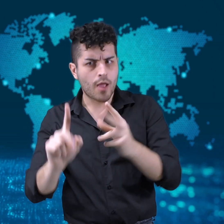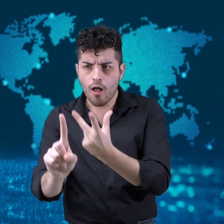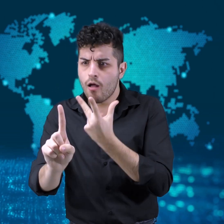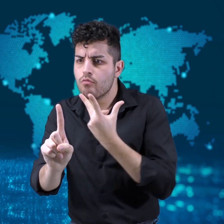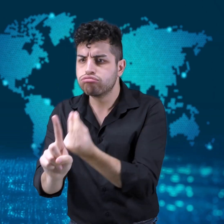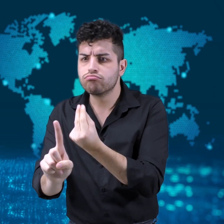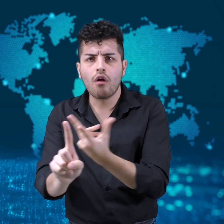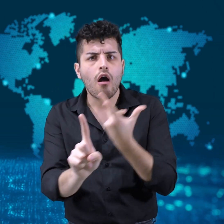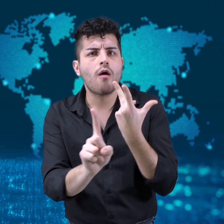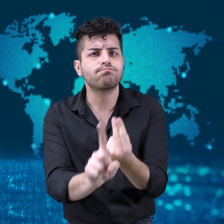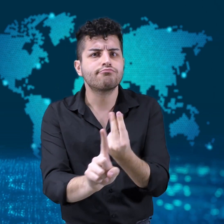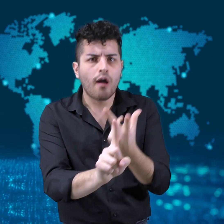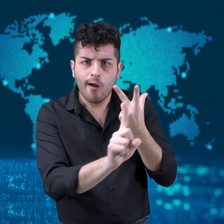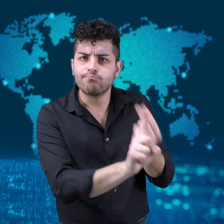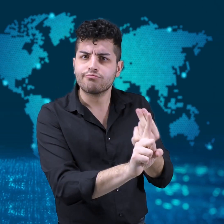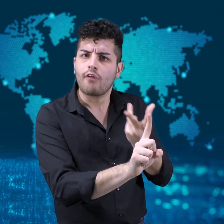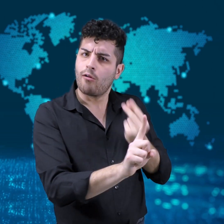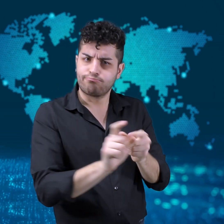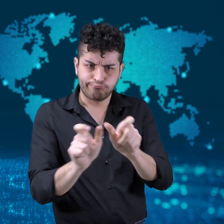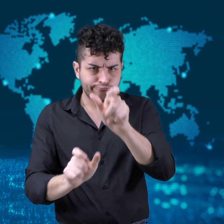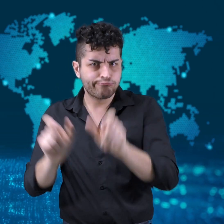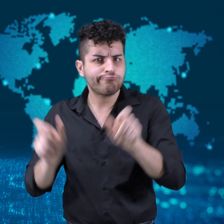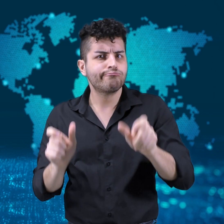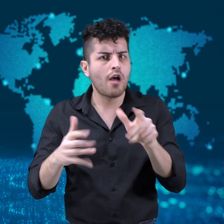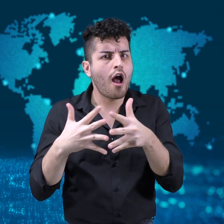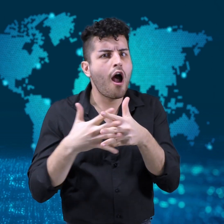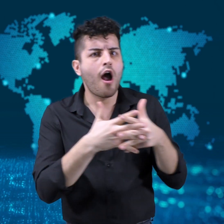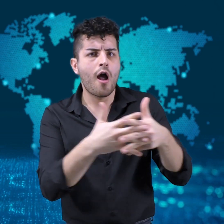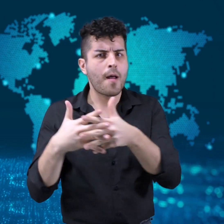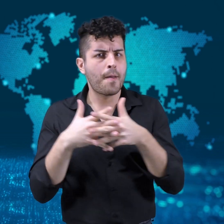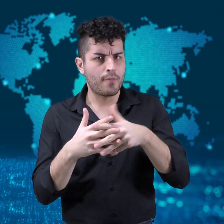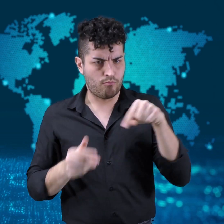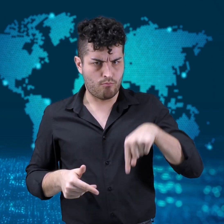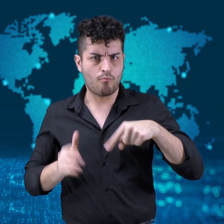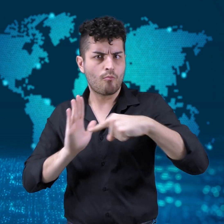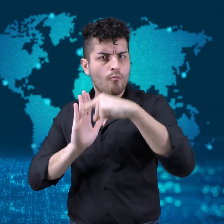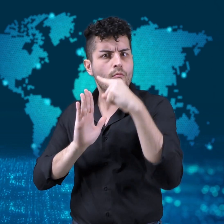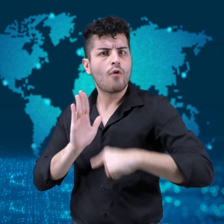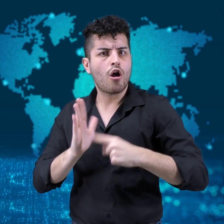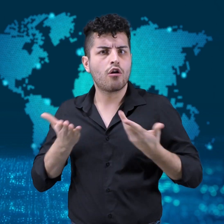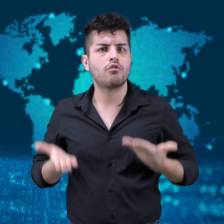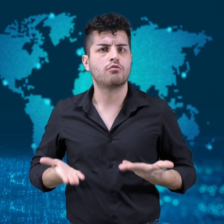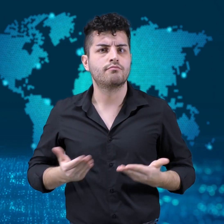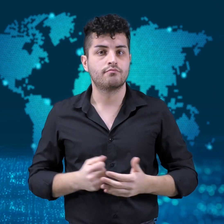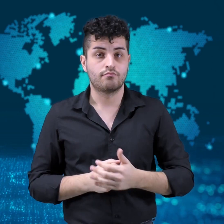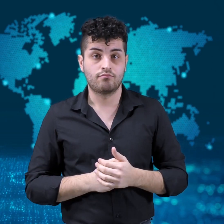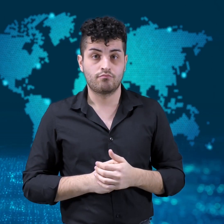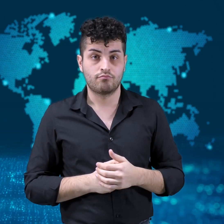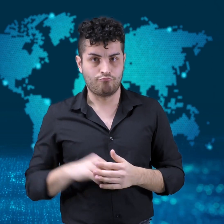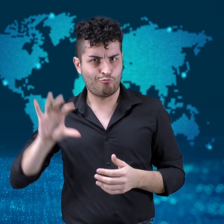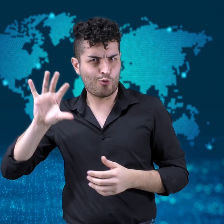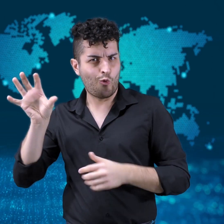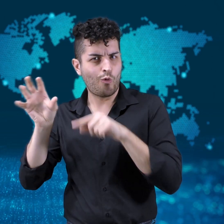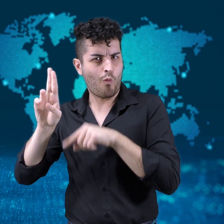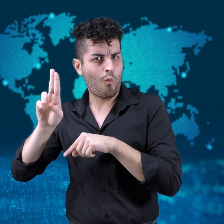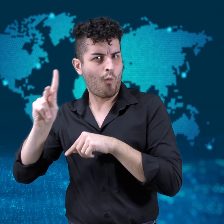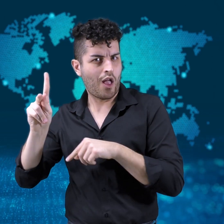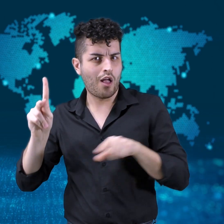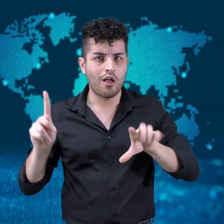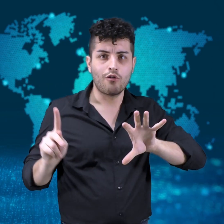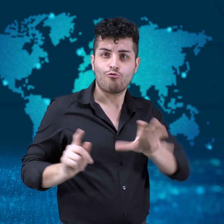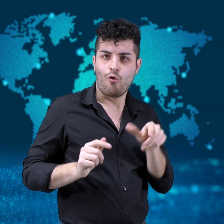The country has already ordered 40 million doses of the vaccine.